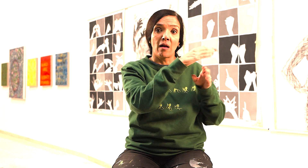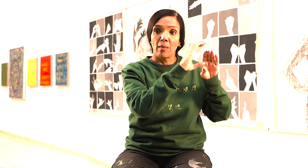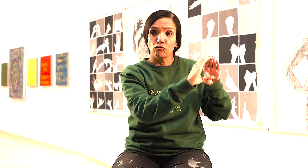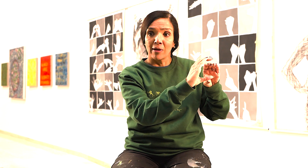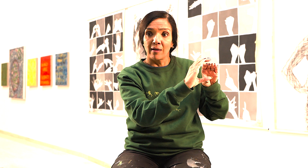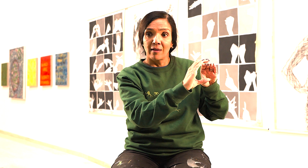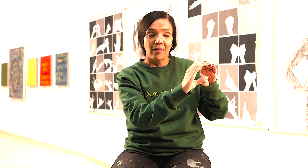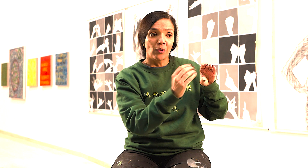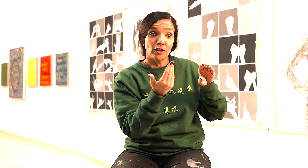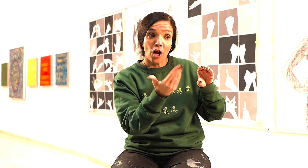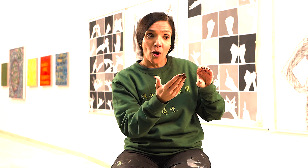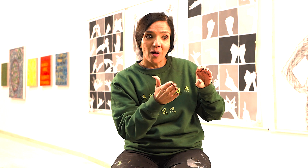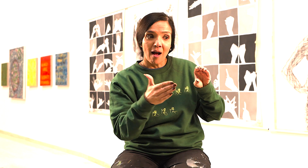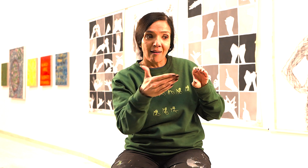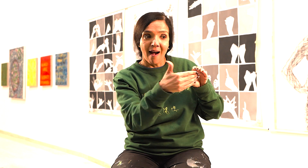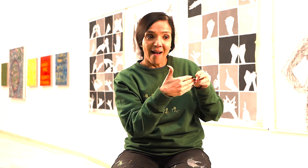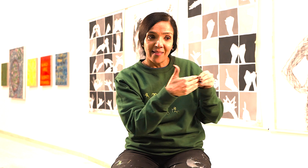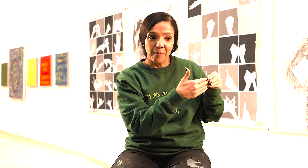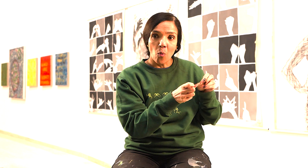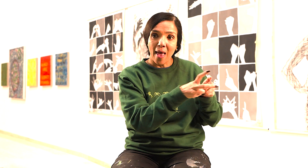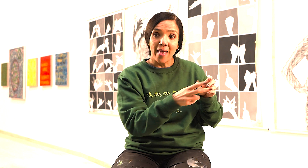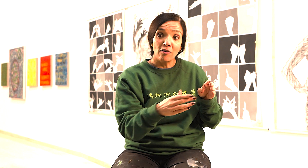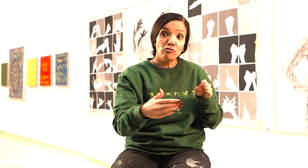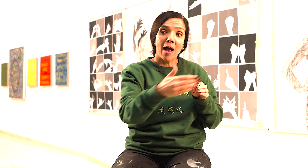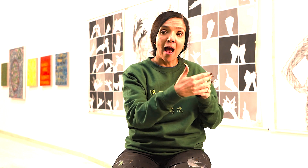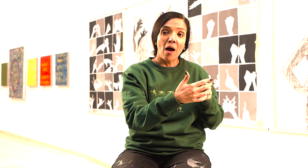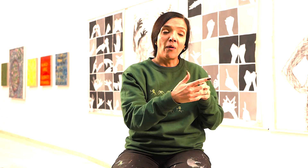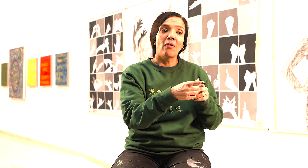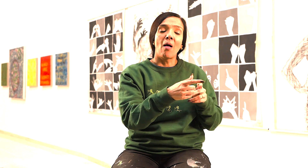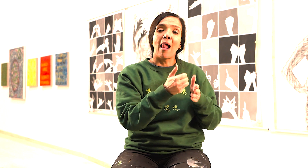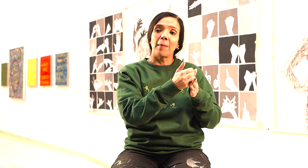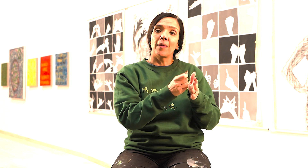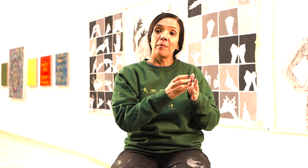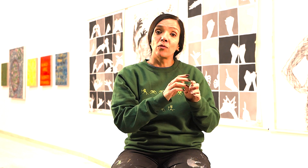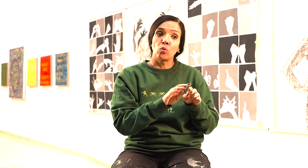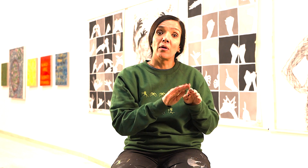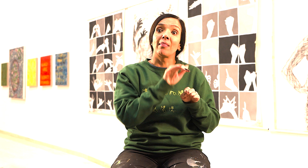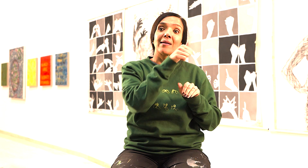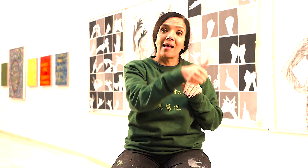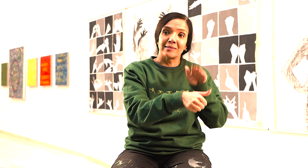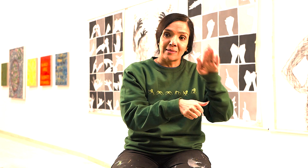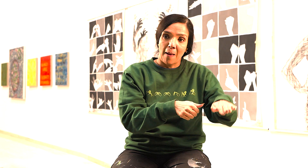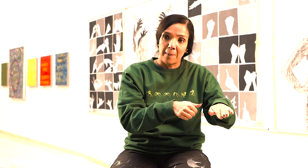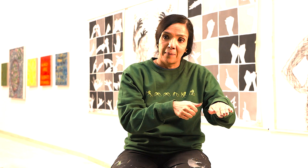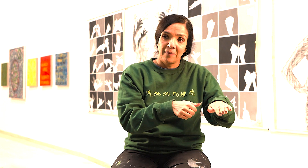and it's how they overcome the barriers by going over the bricks or around the bricks, and that then helps them in the next step,